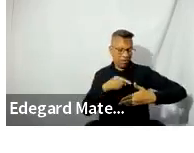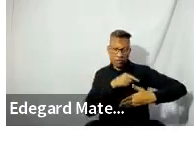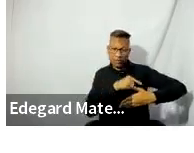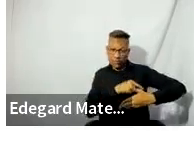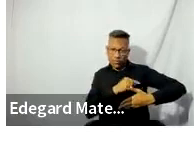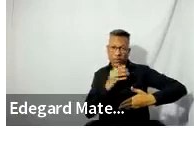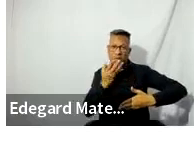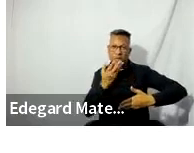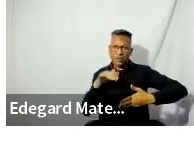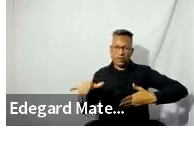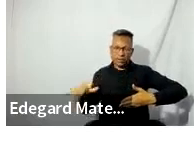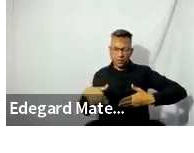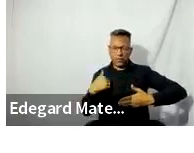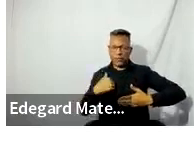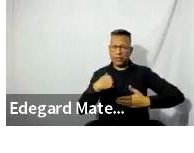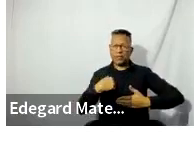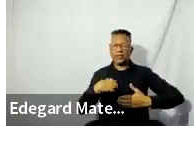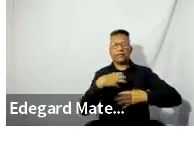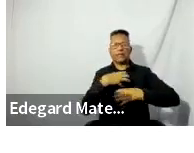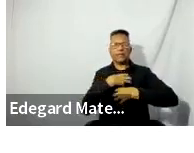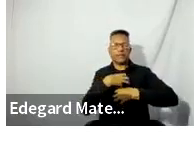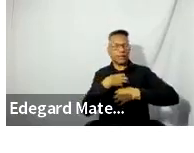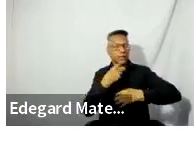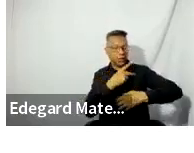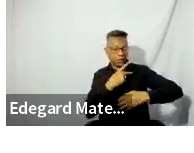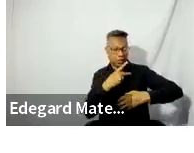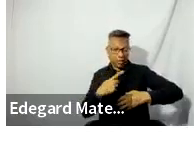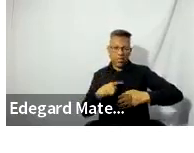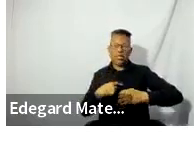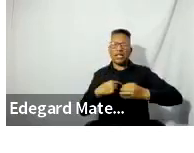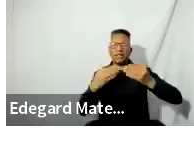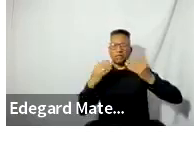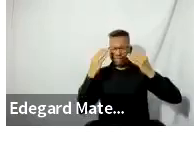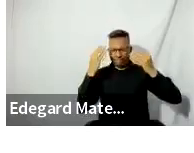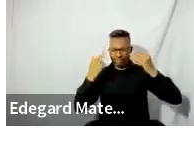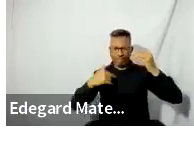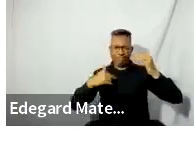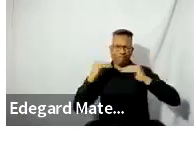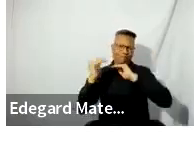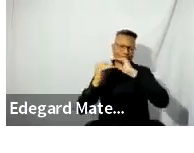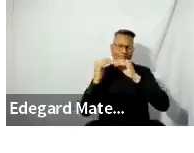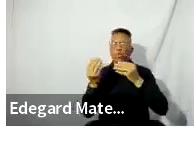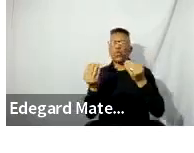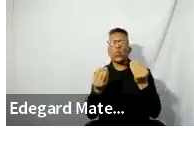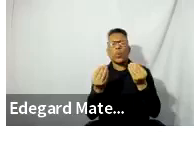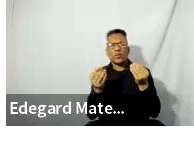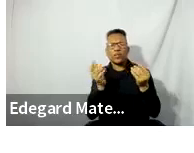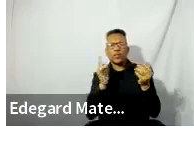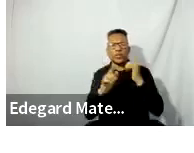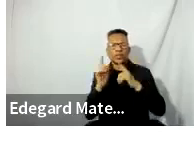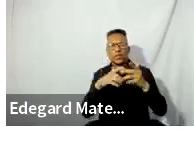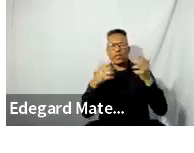psychological capacities How does one explain How does one explain development of the of the child? awesome, cool.